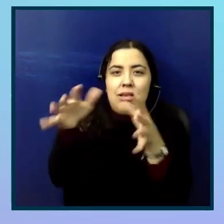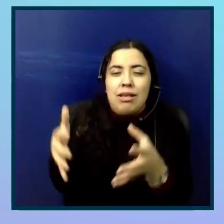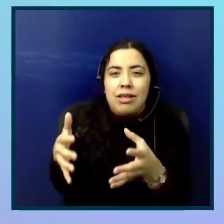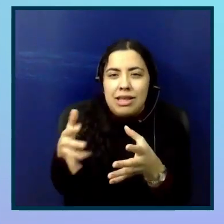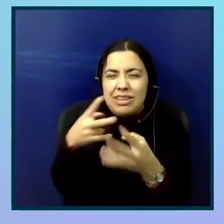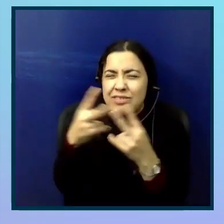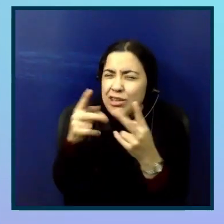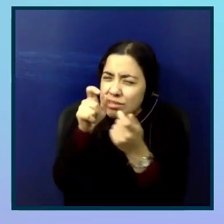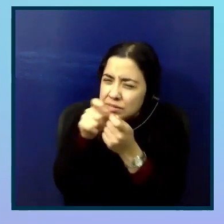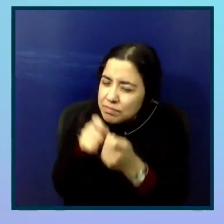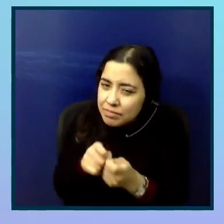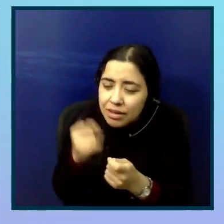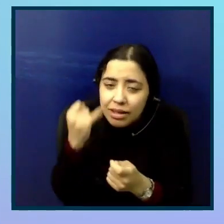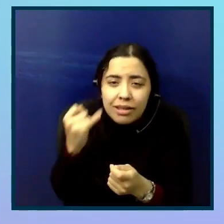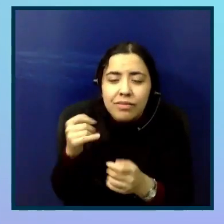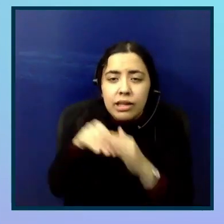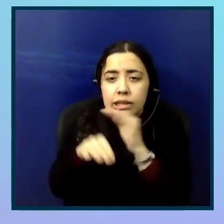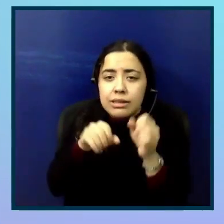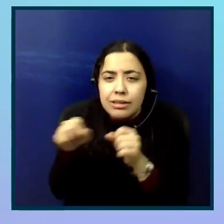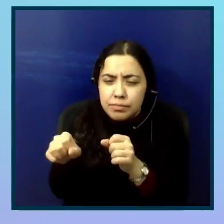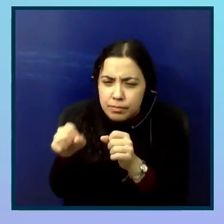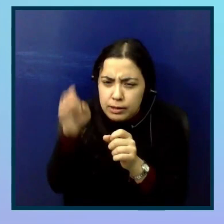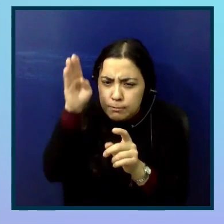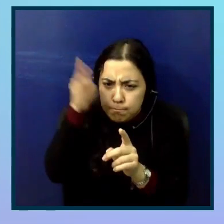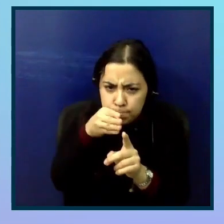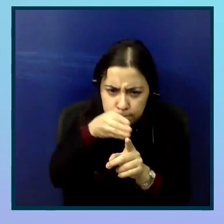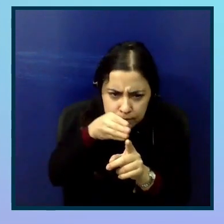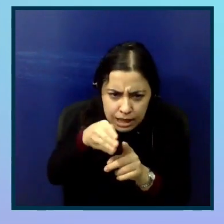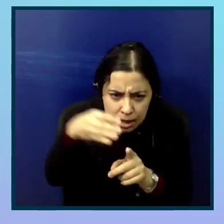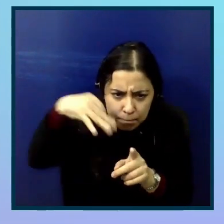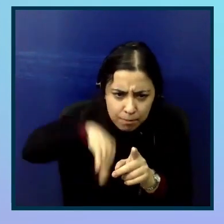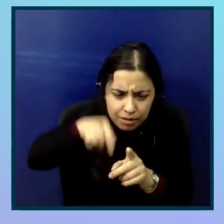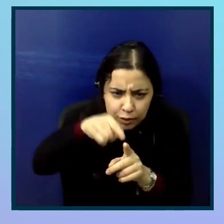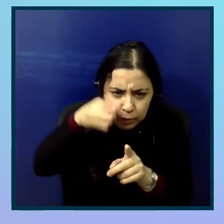with a very narrow understanding of, this is only benefiting a user with a disability,